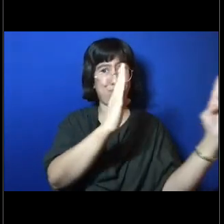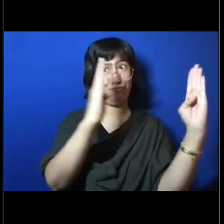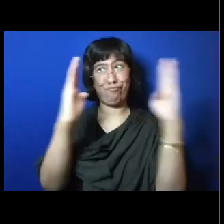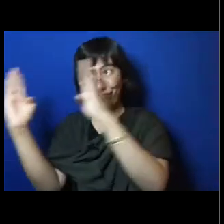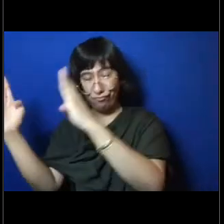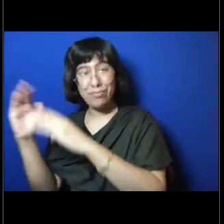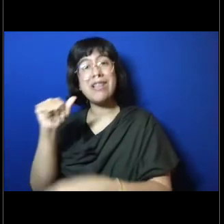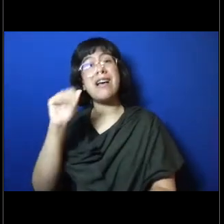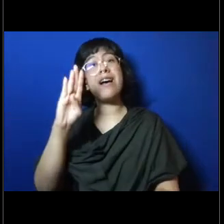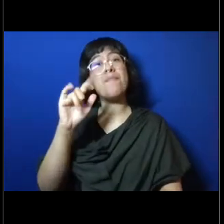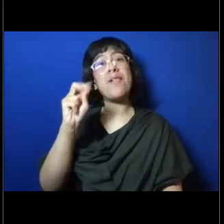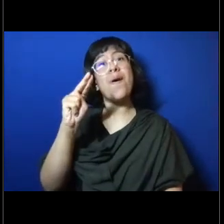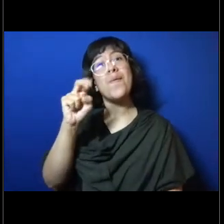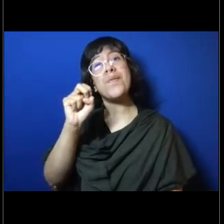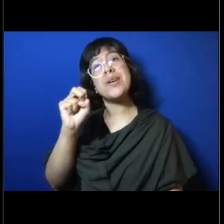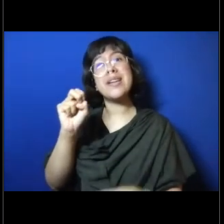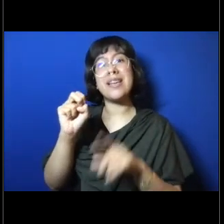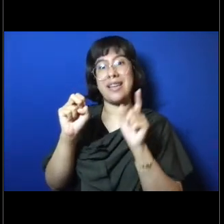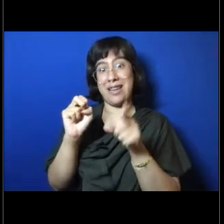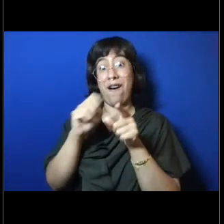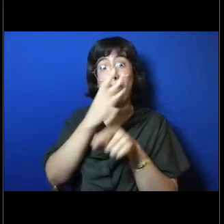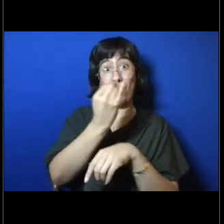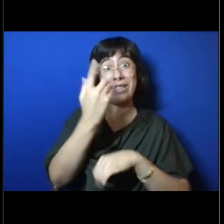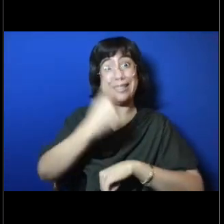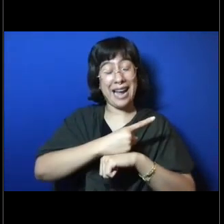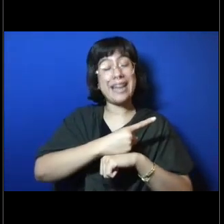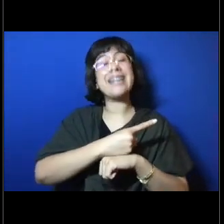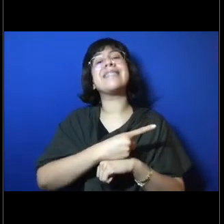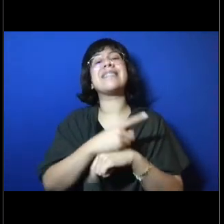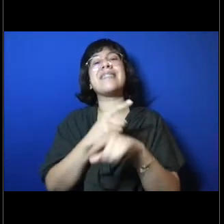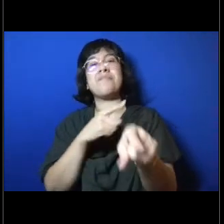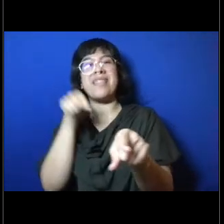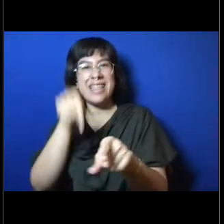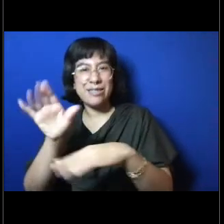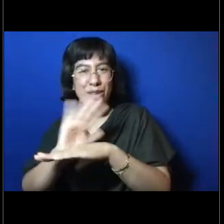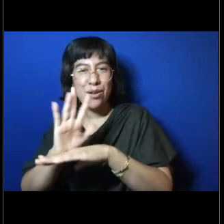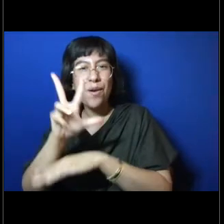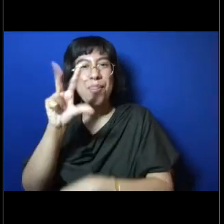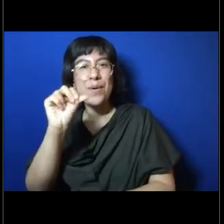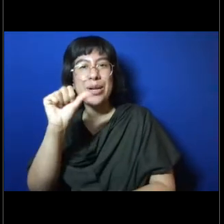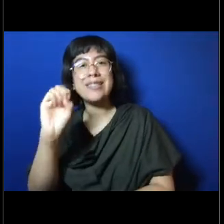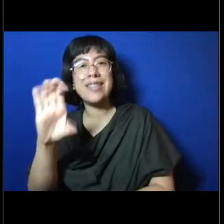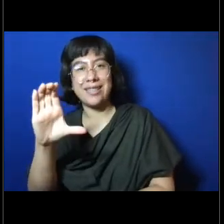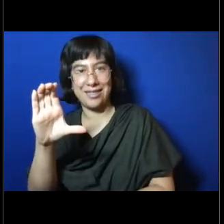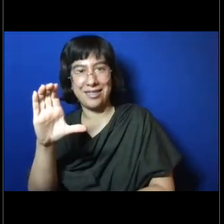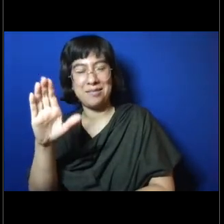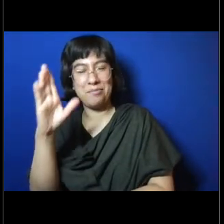in about 30 seconds of video. And what I want to point out here is that first of all,